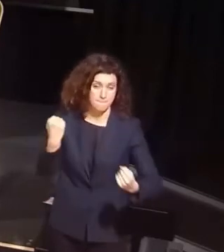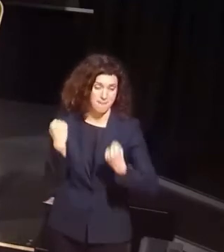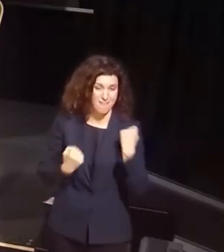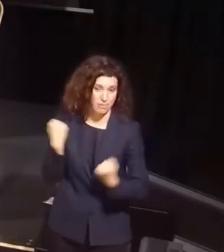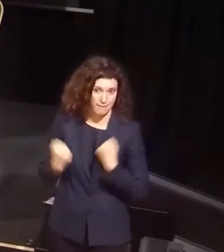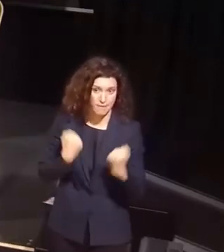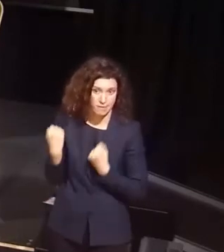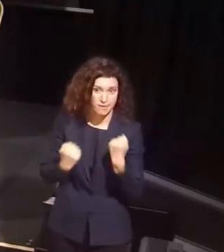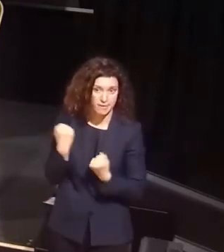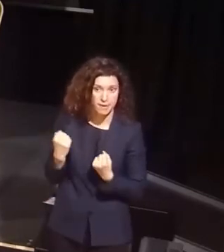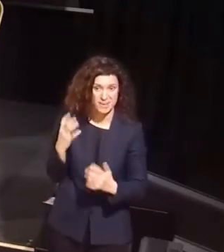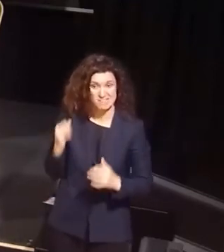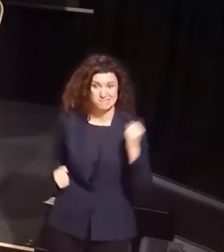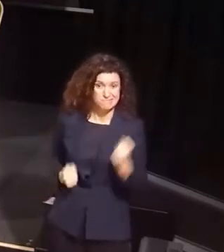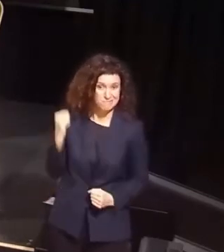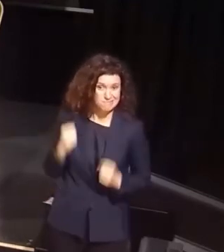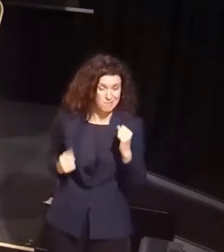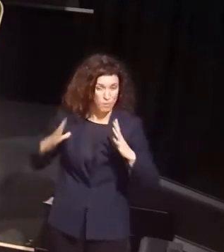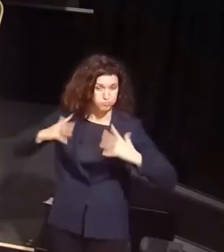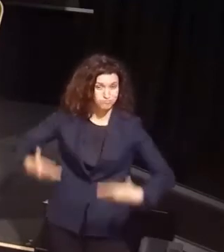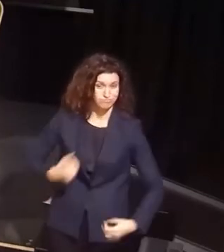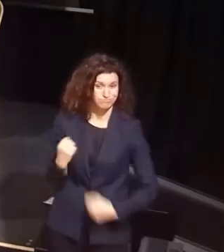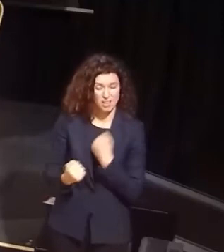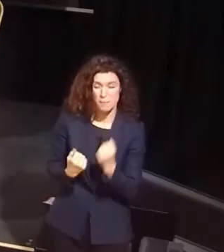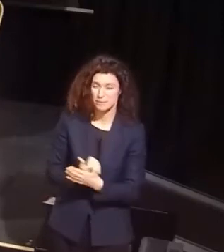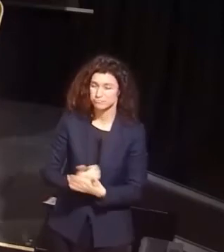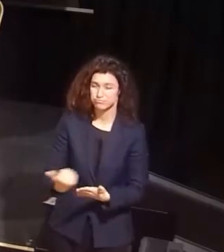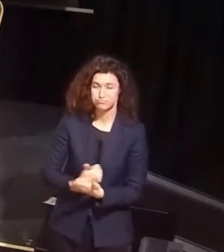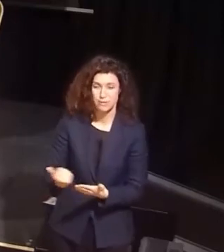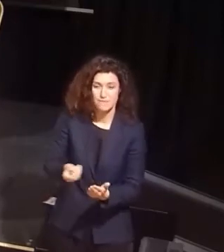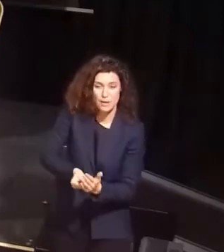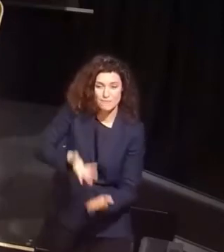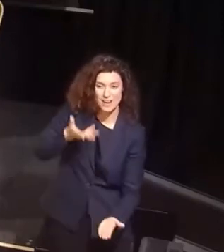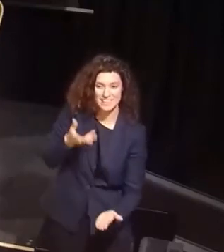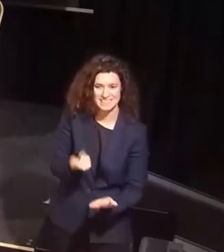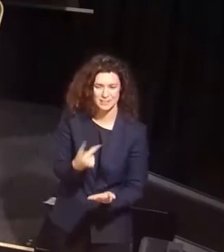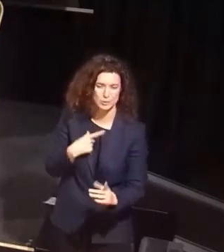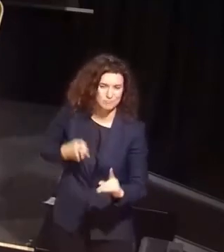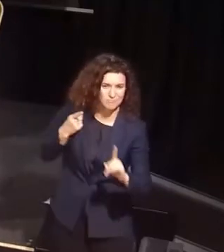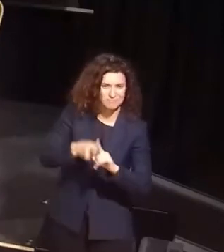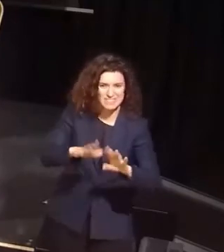for fundraising and for the good of children. I'm a sucker for punishment.